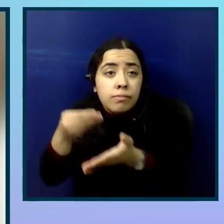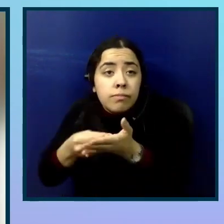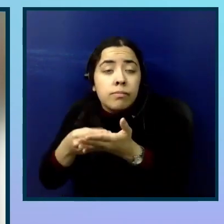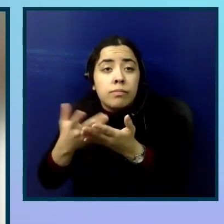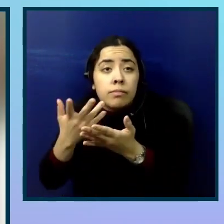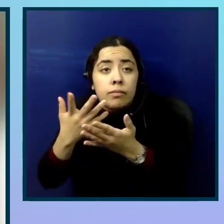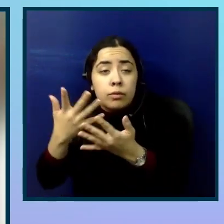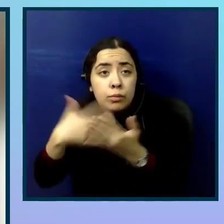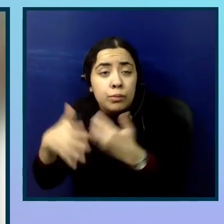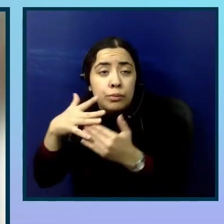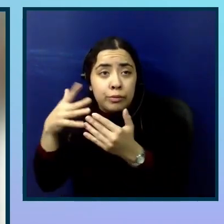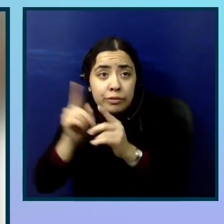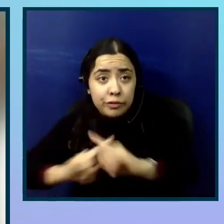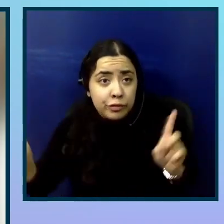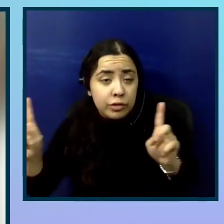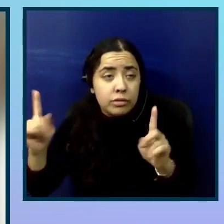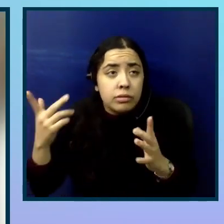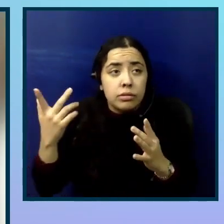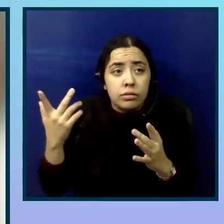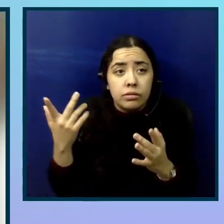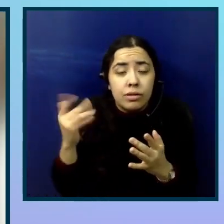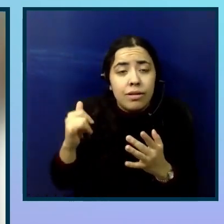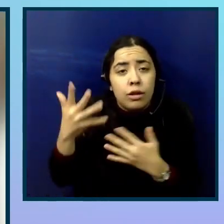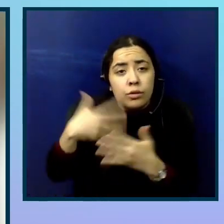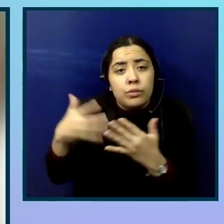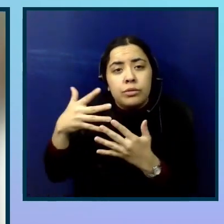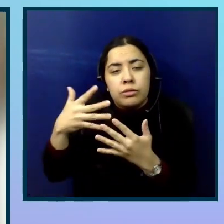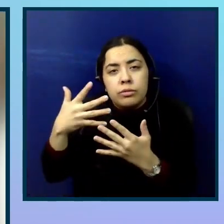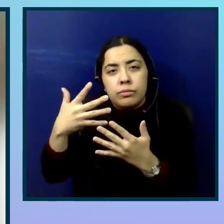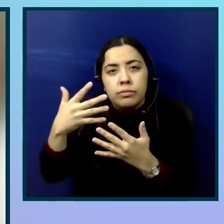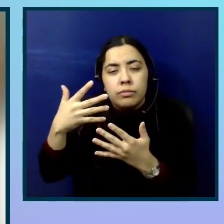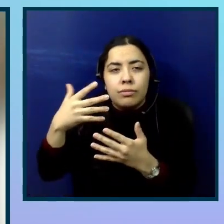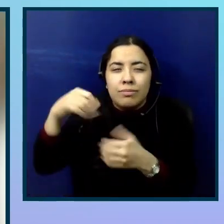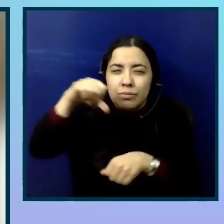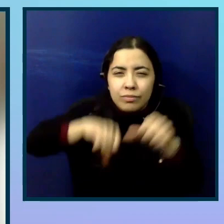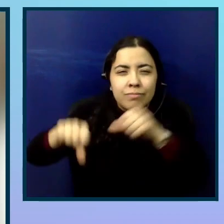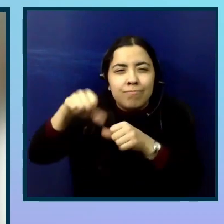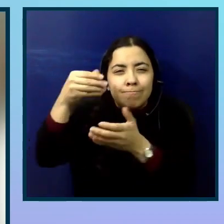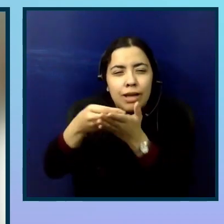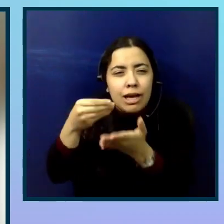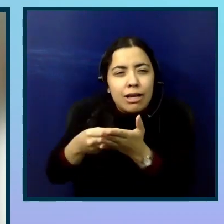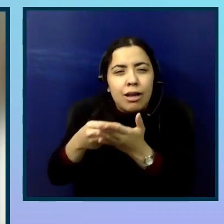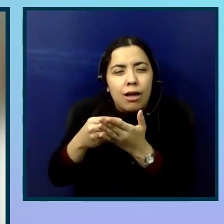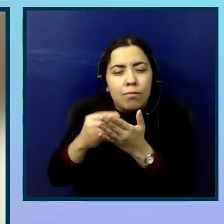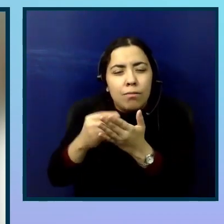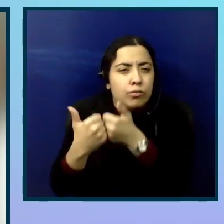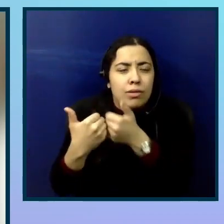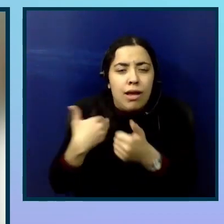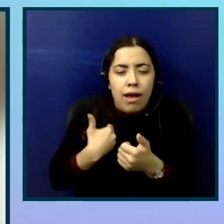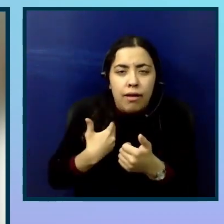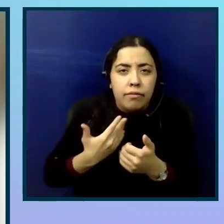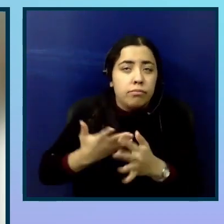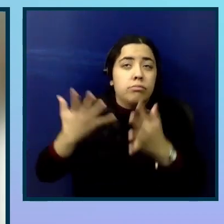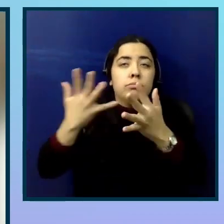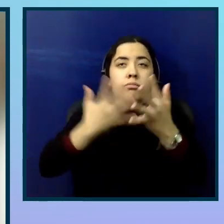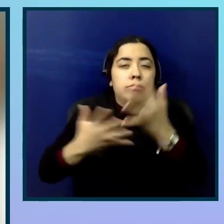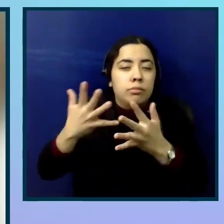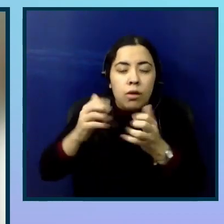Preston Watson talks about the socioeconomic challenges around accessibility. And that's something that you should be very mindful